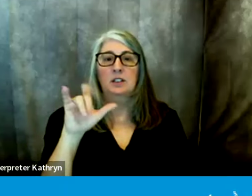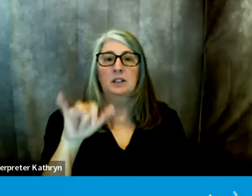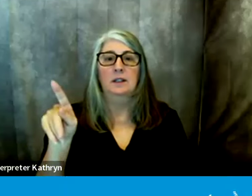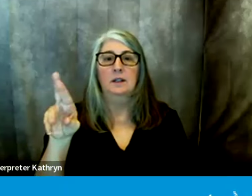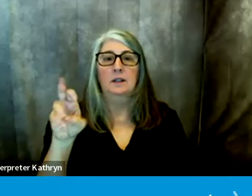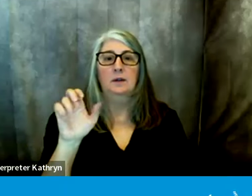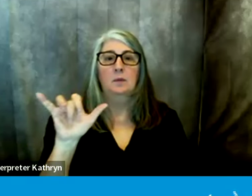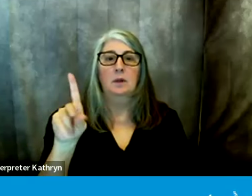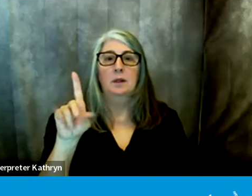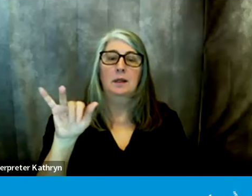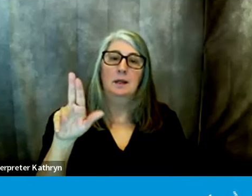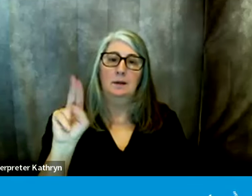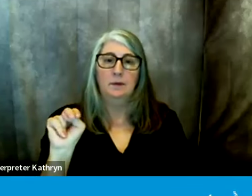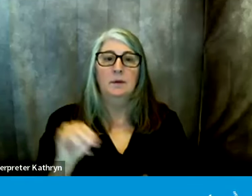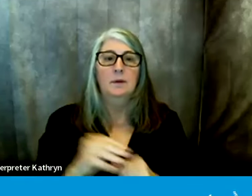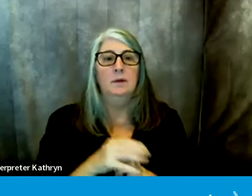our Chief Operating Officer and a Board Member.